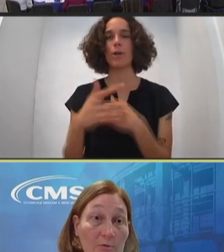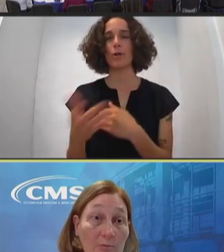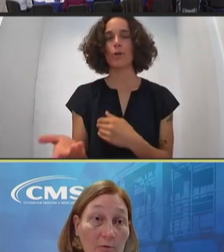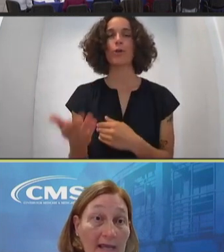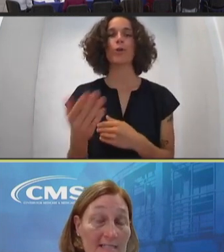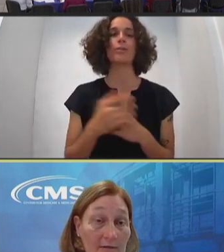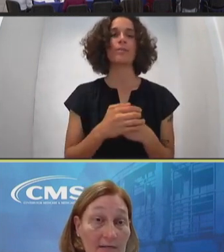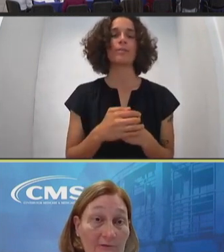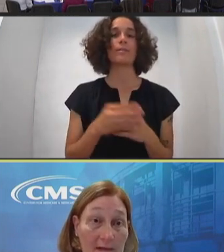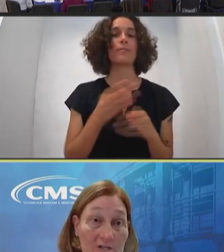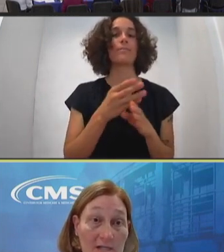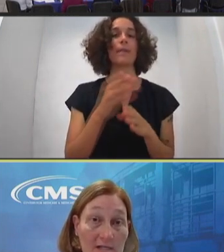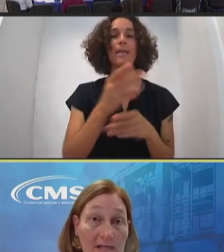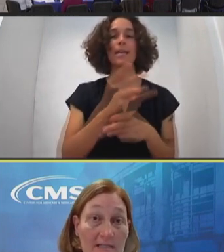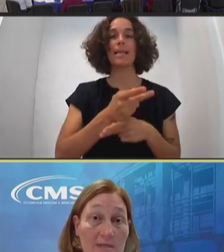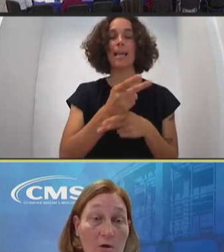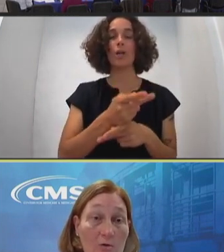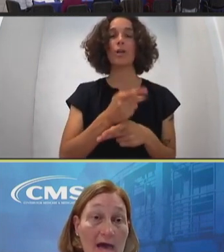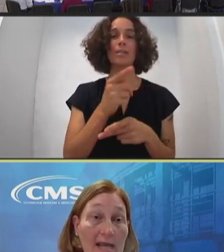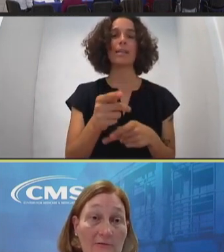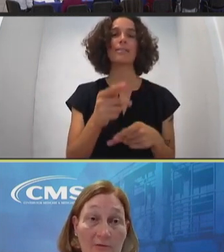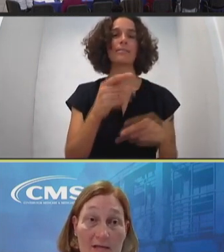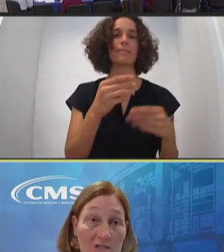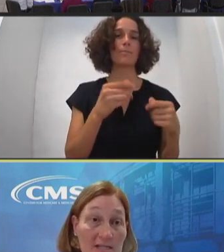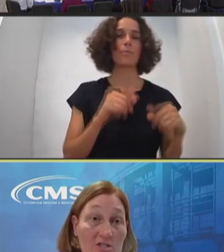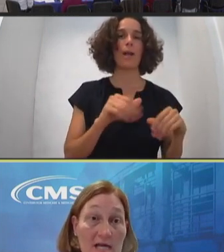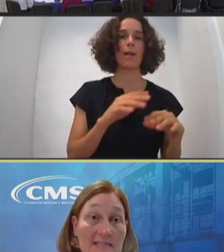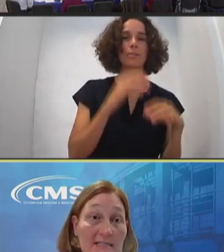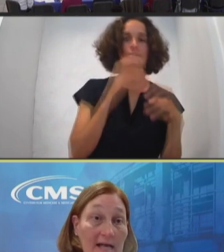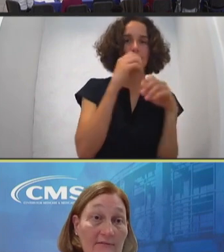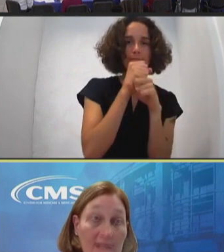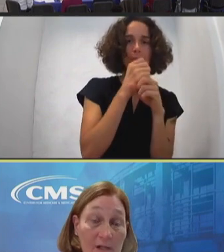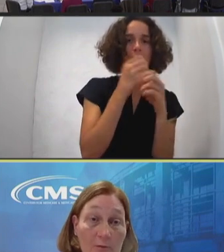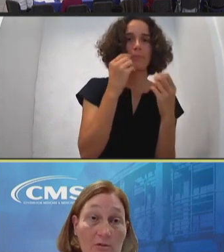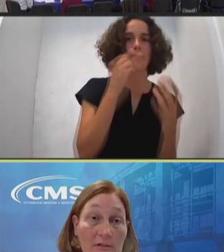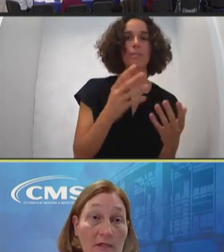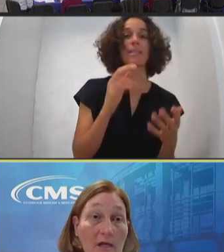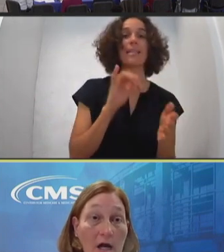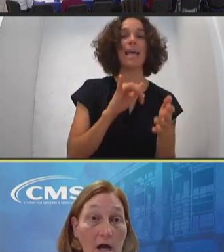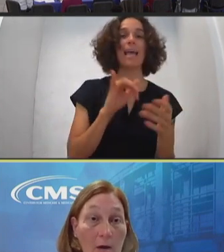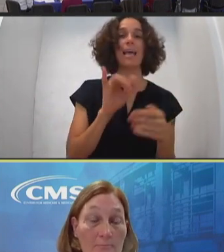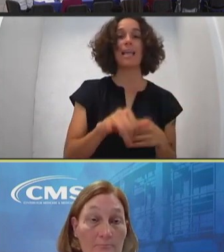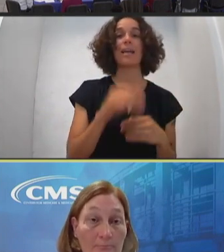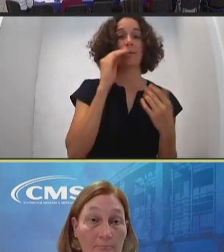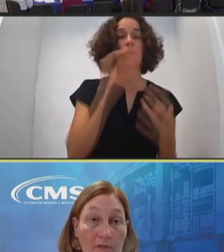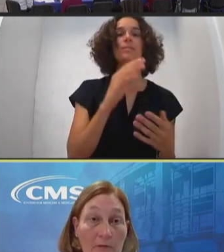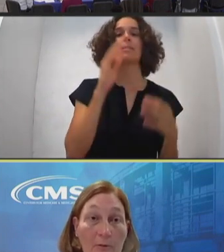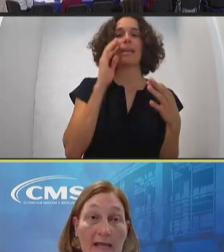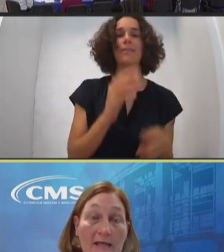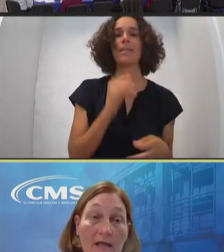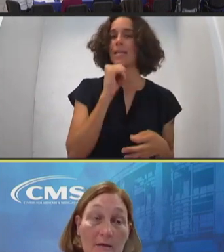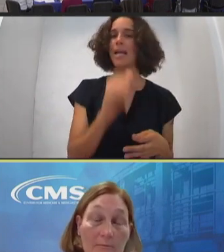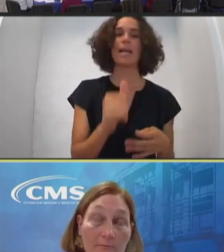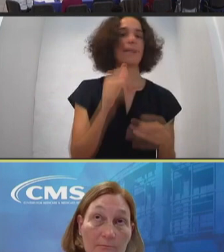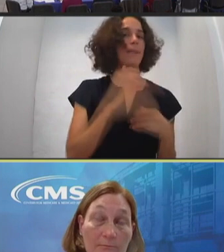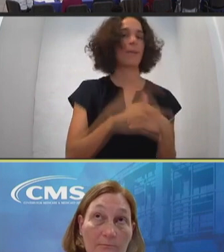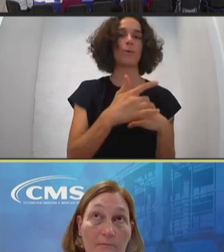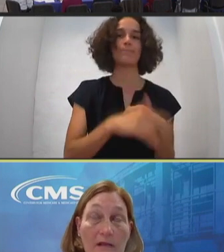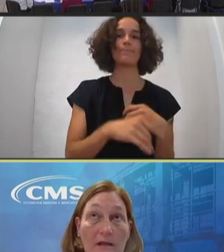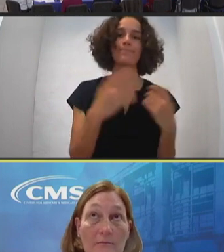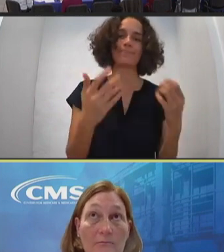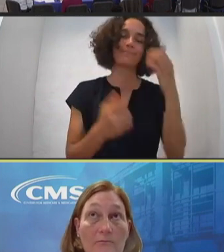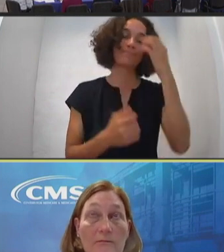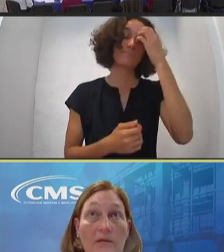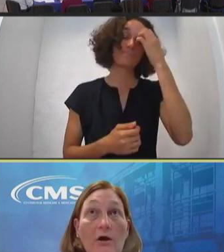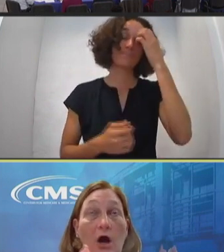pretty much proprietary information. And so, that information is just not available. But